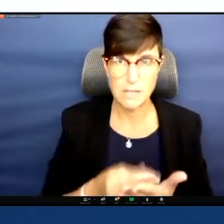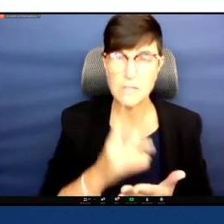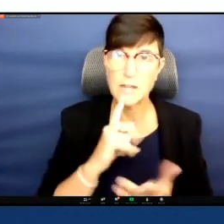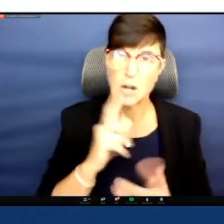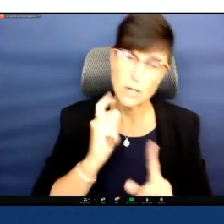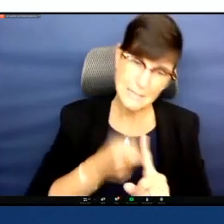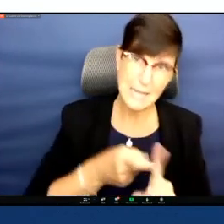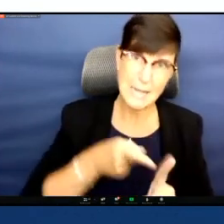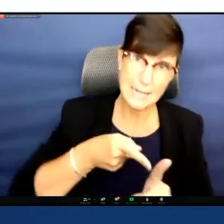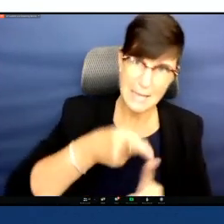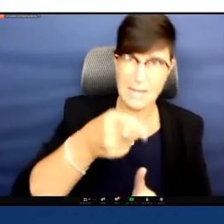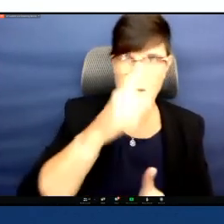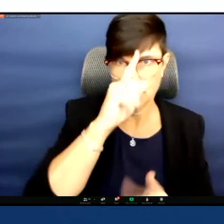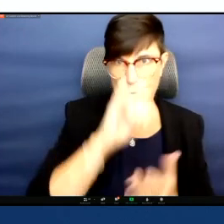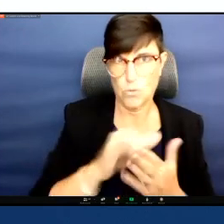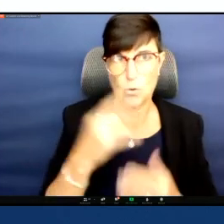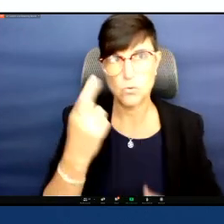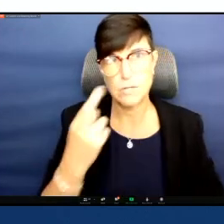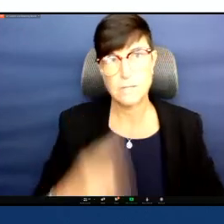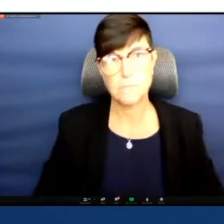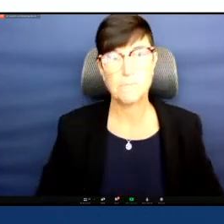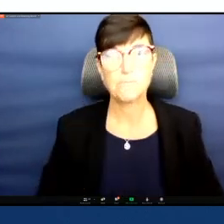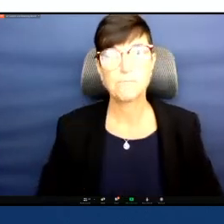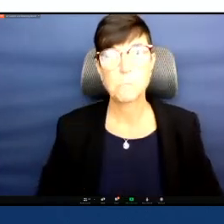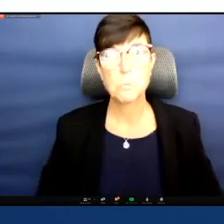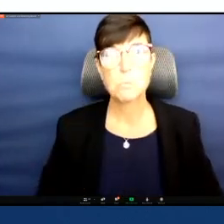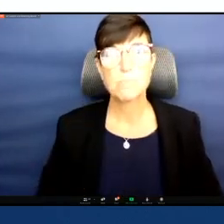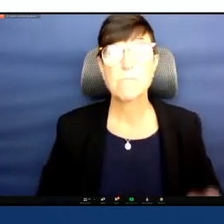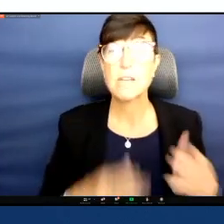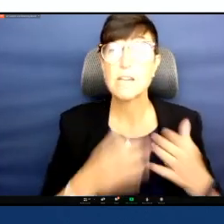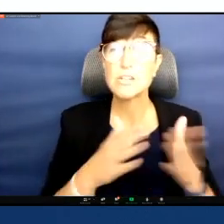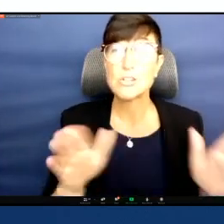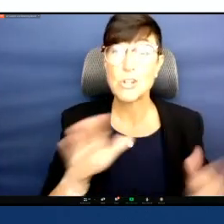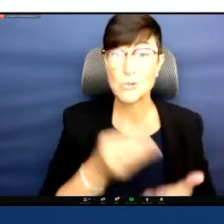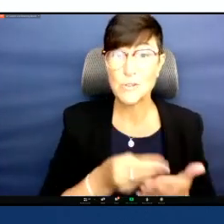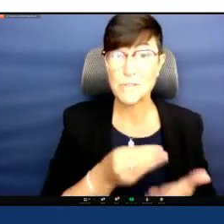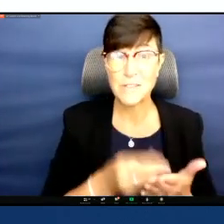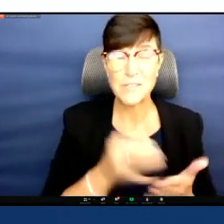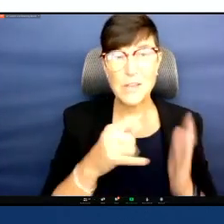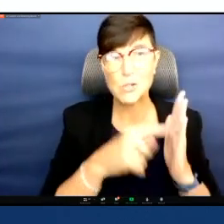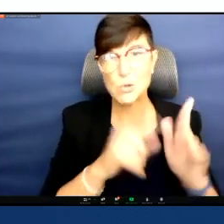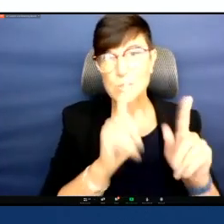This chart shows how much of the general fund budget is funded by the different categories of revenue we discussed earlier